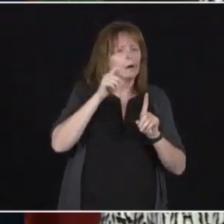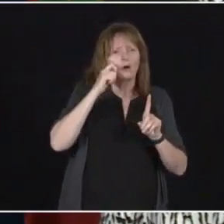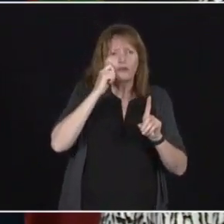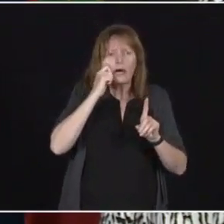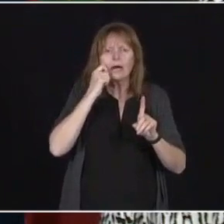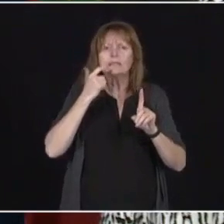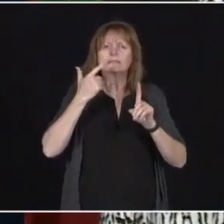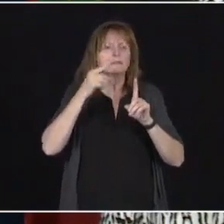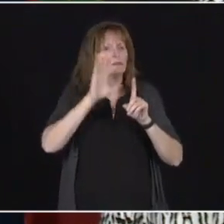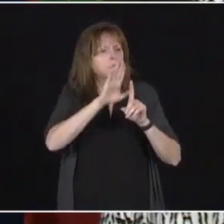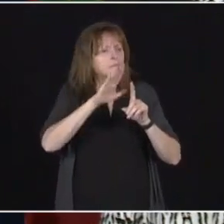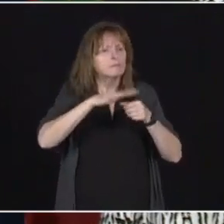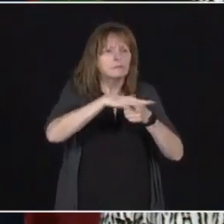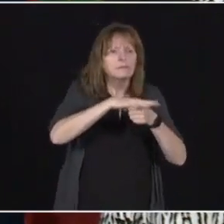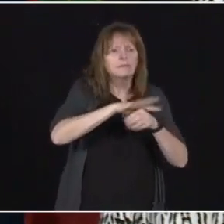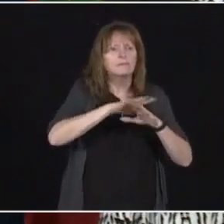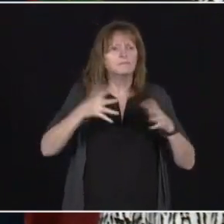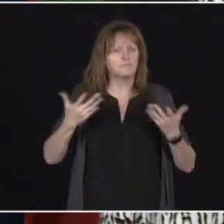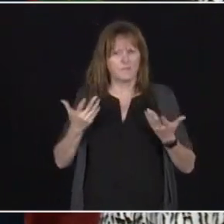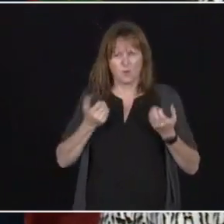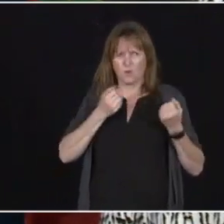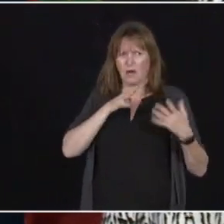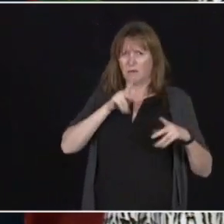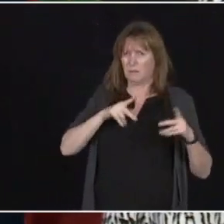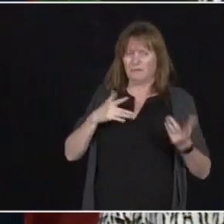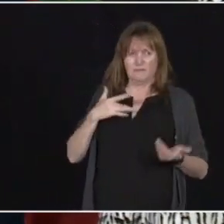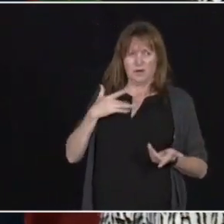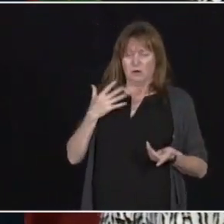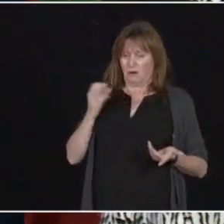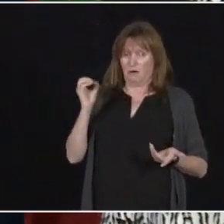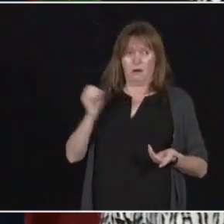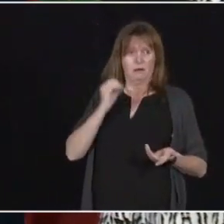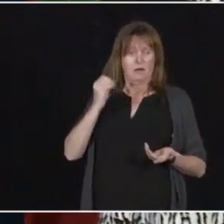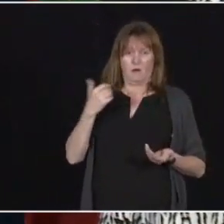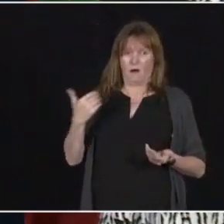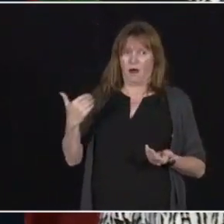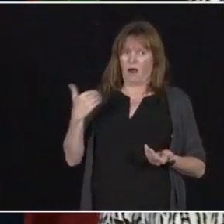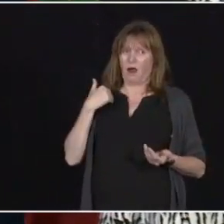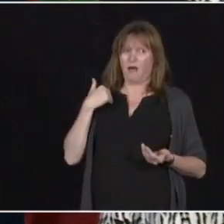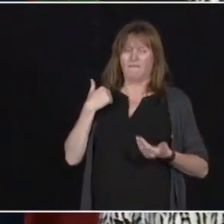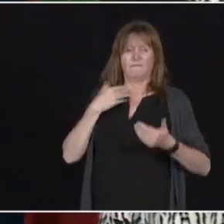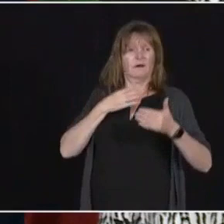the racism issue in this province and the disparities amongst groups. And how they are hit harder than others.